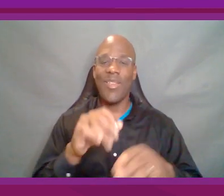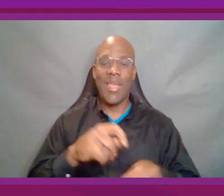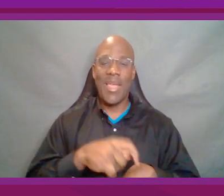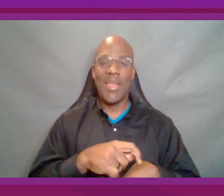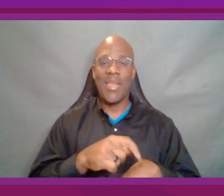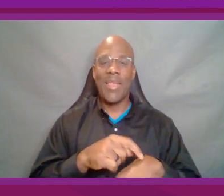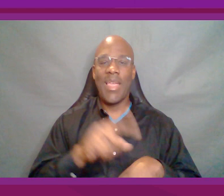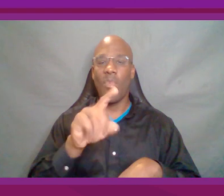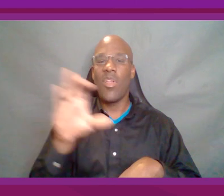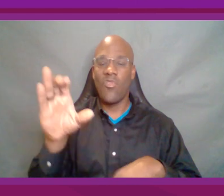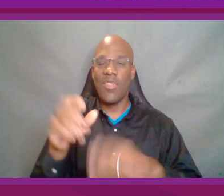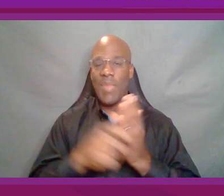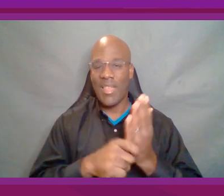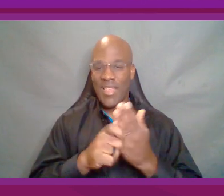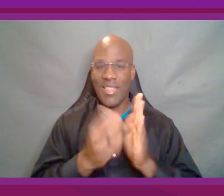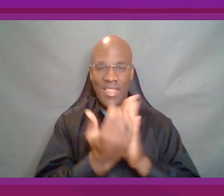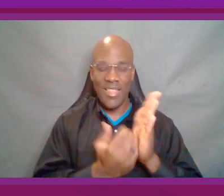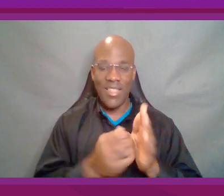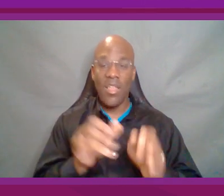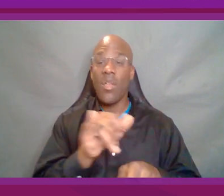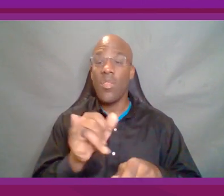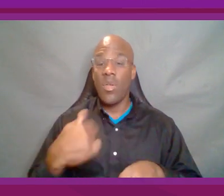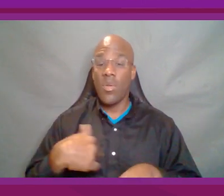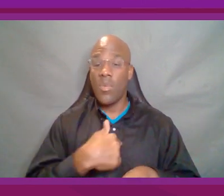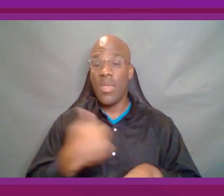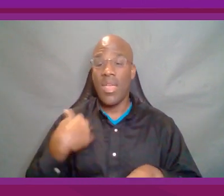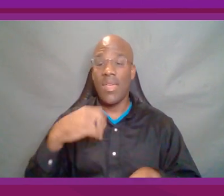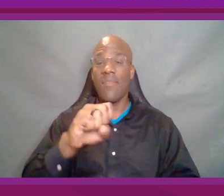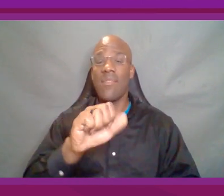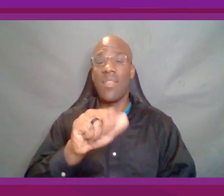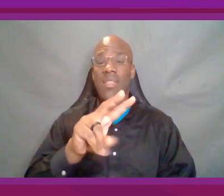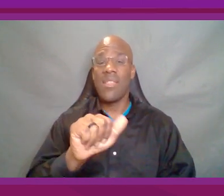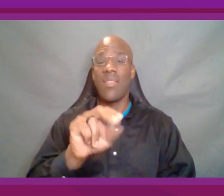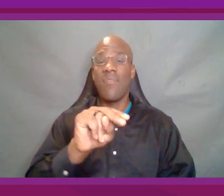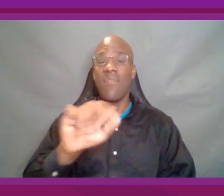Also here today we have Sevana Massih who is Vice President of Service Delivery at Aira.